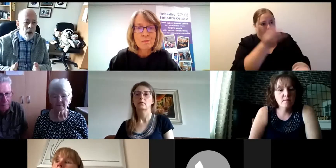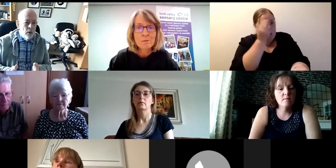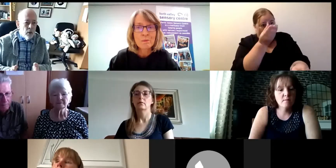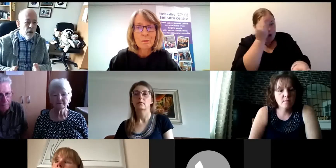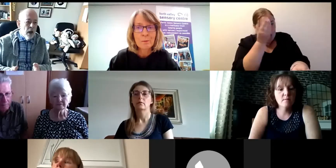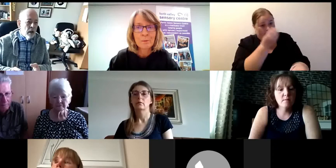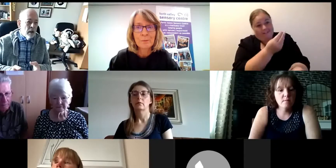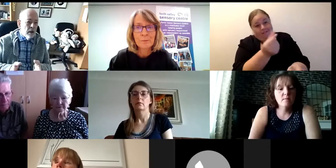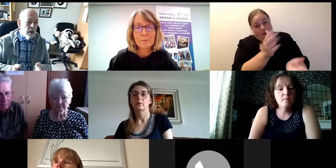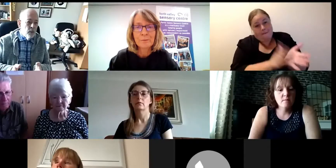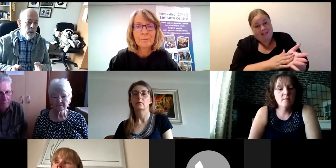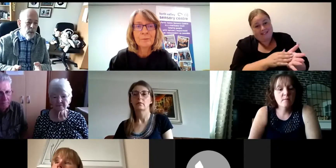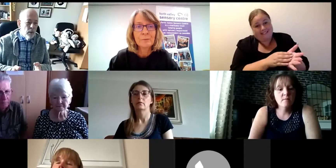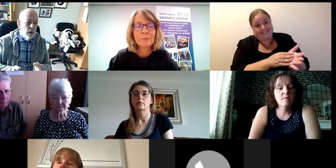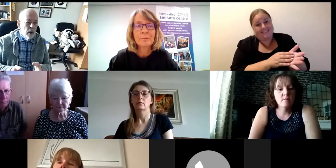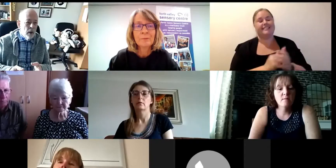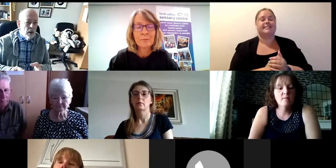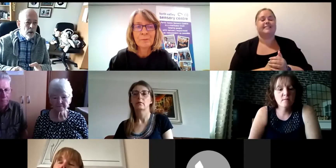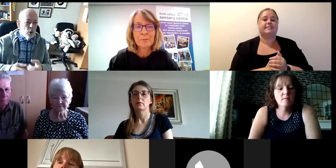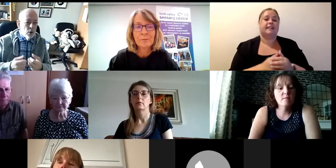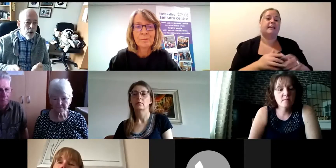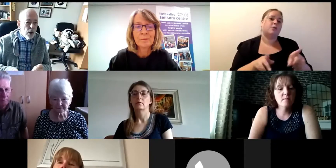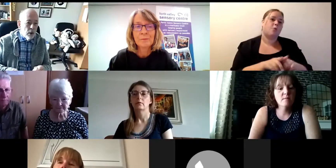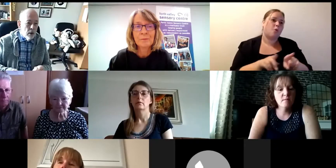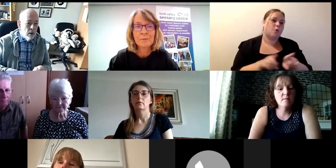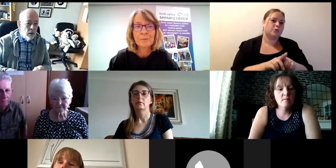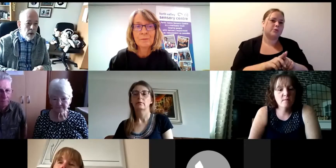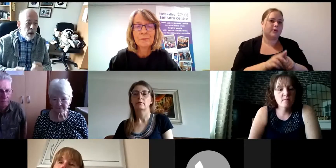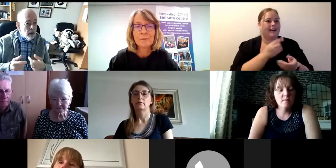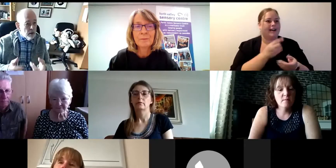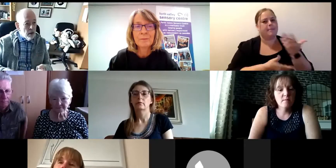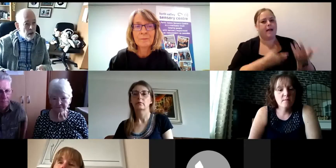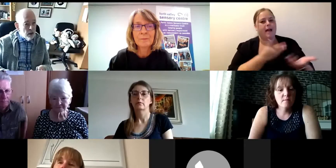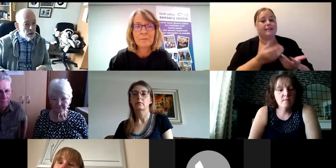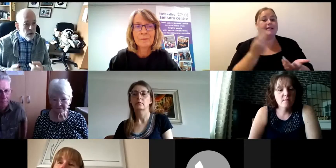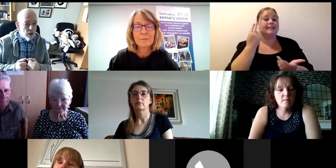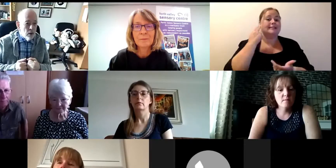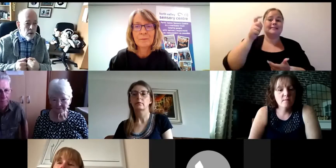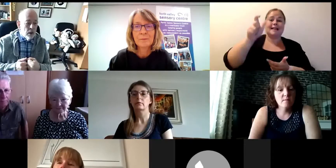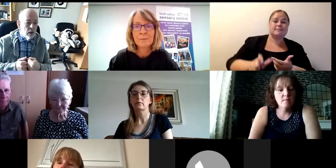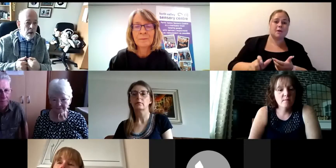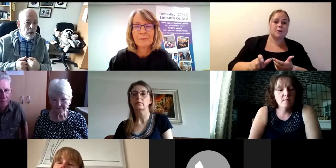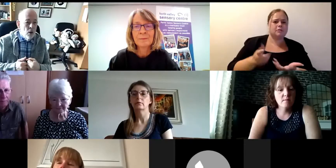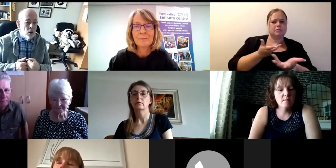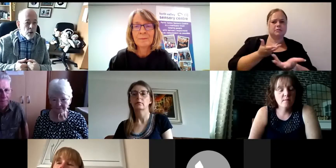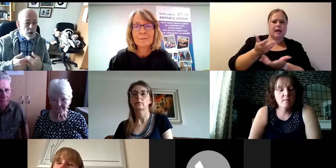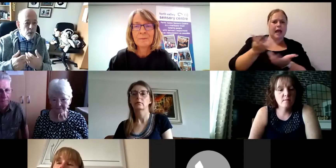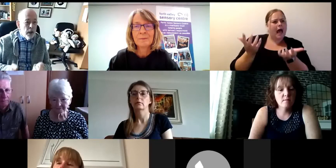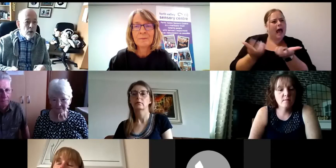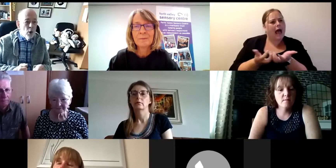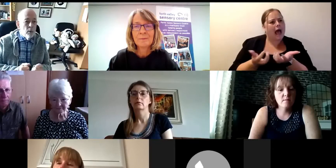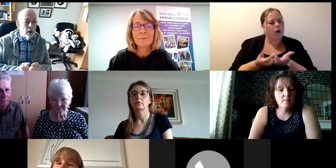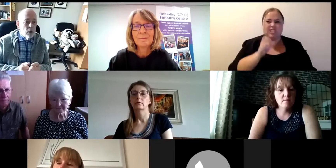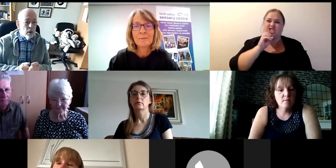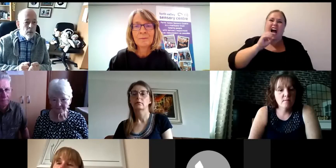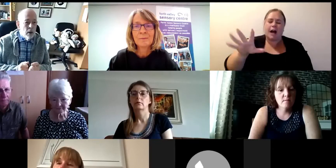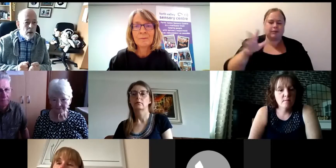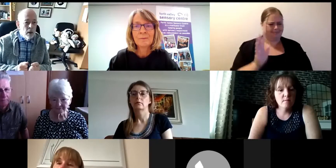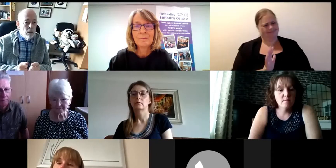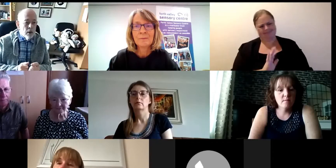you react to deaf people. Don't shout at them, unless they ask you to shout and also speak normally to them. Because